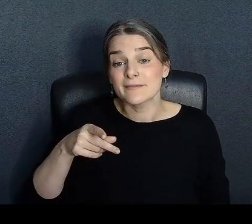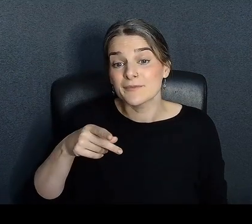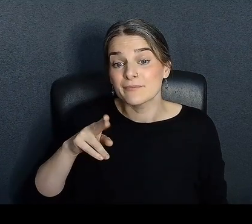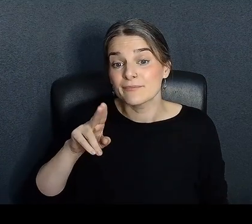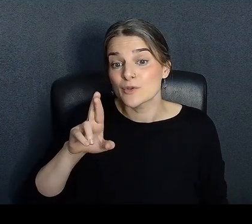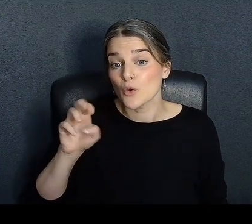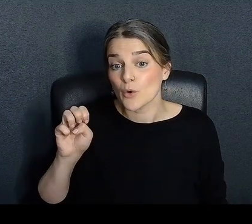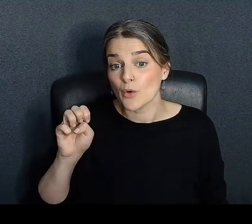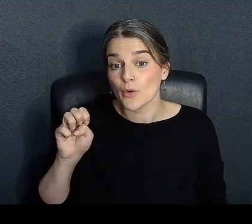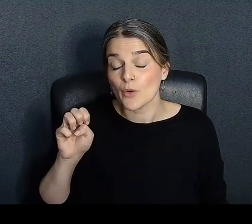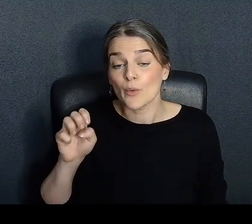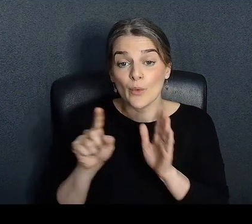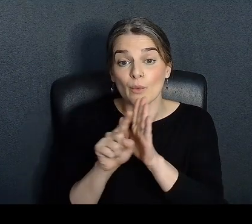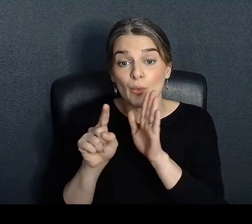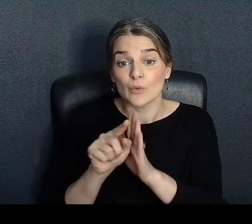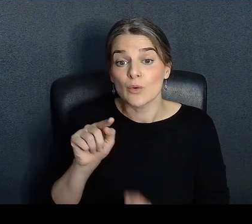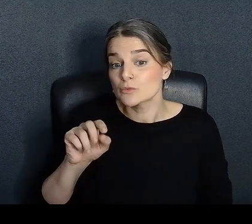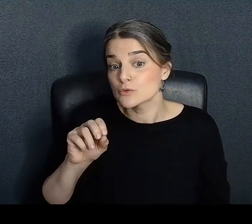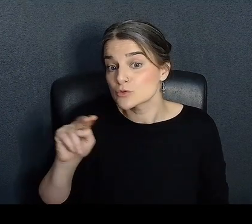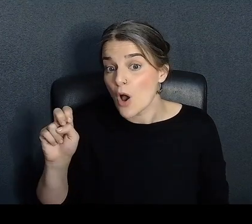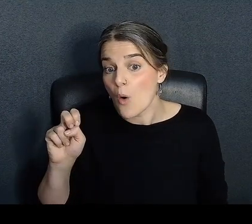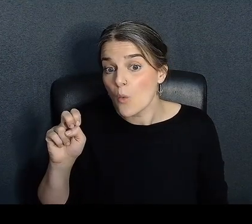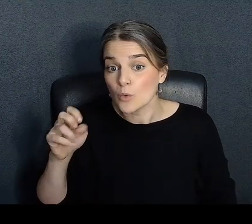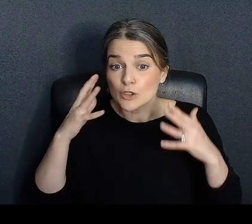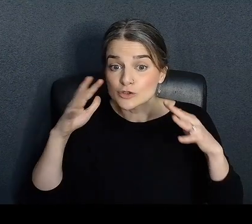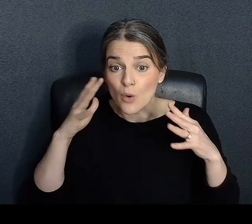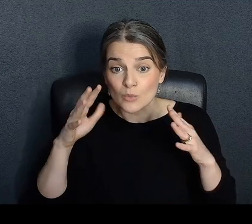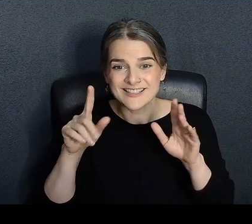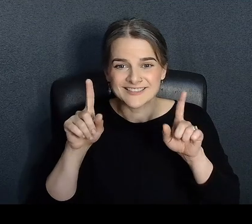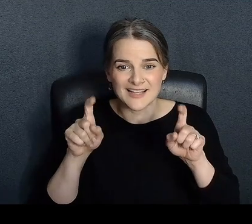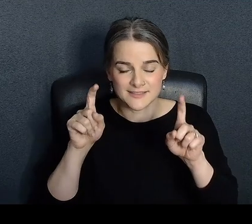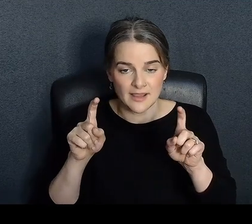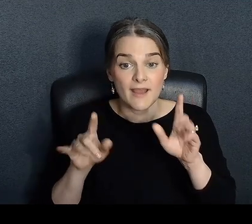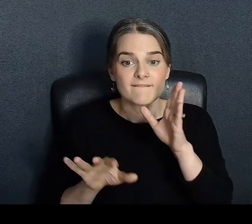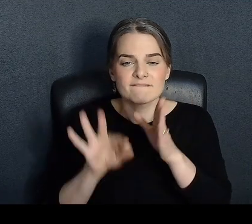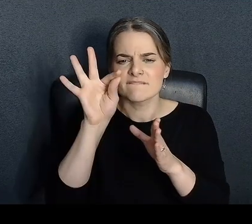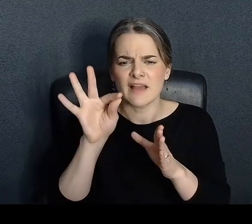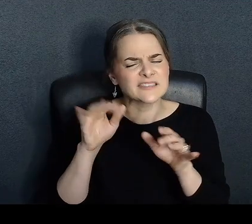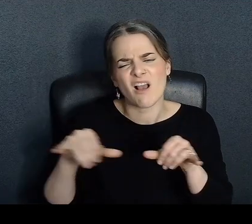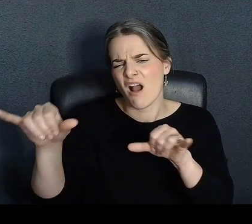And this finds the quietest volume that you can hear.